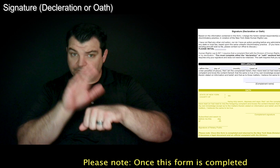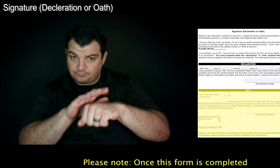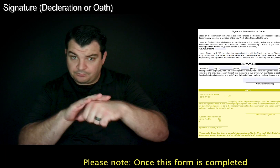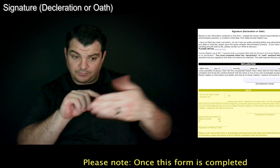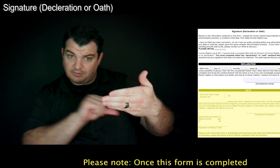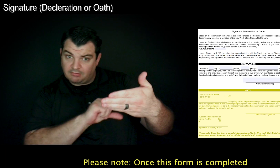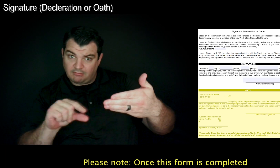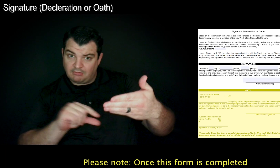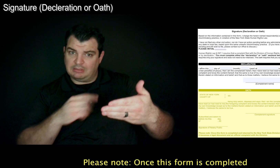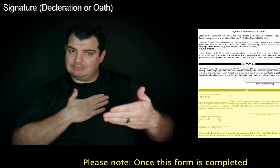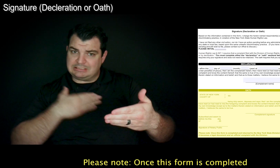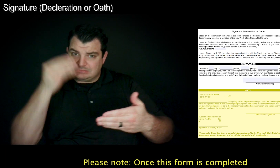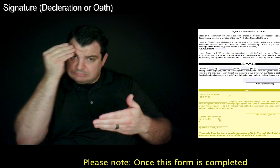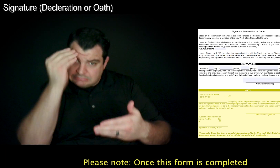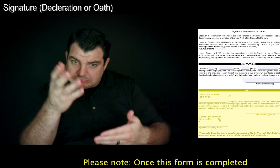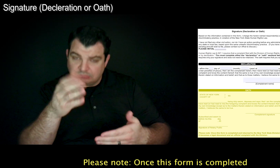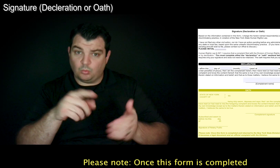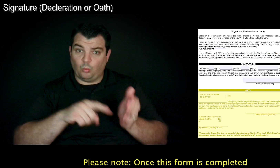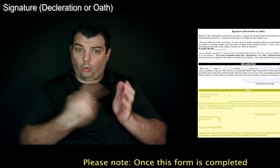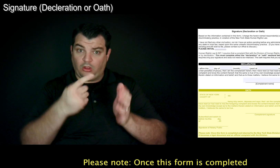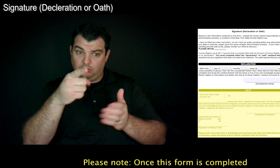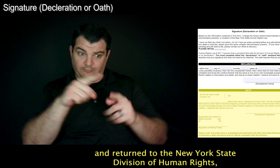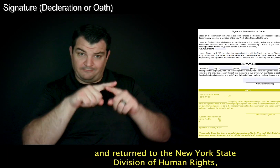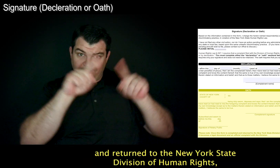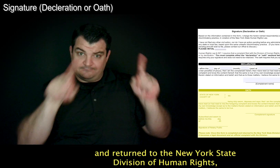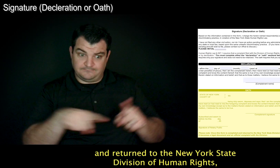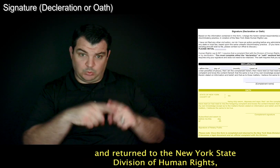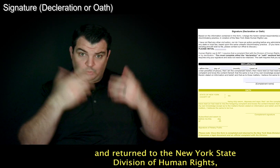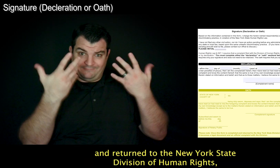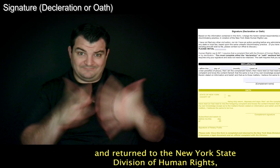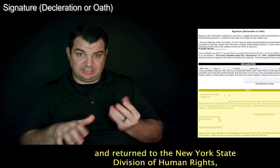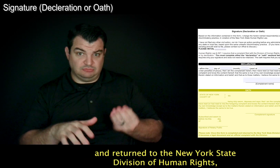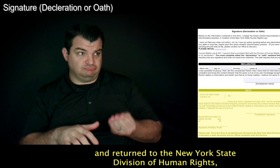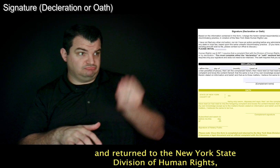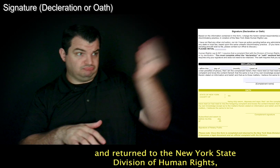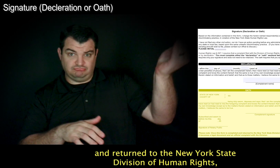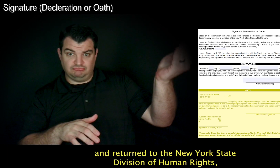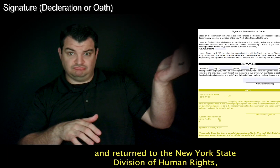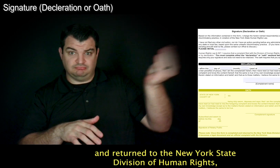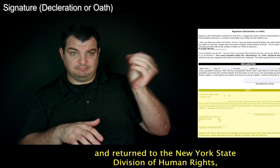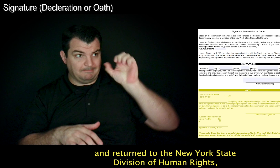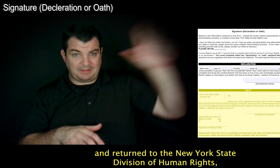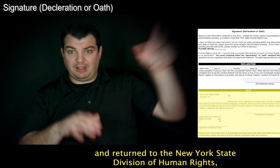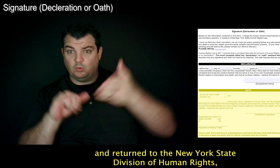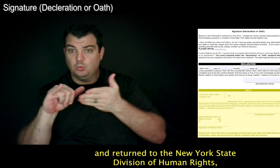Please note: Once this form is completed and returned to the New York State Division of Human Rights,